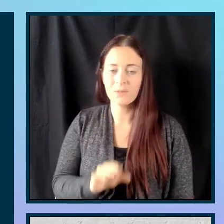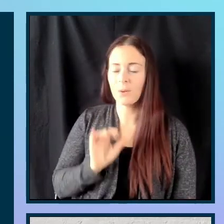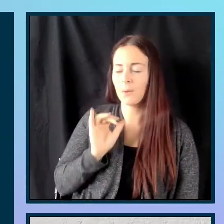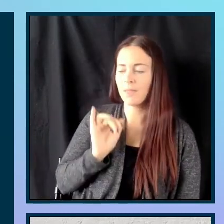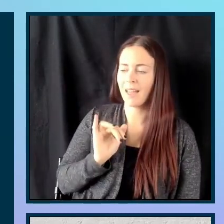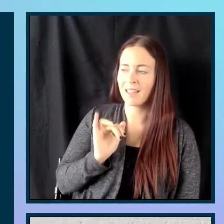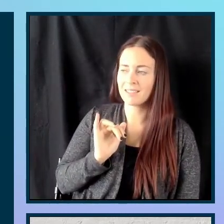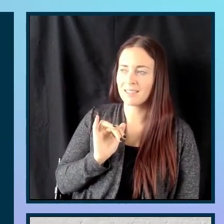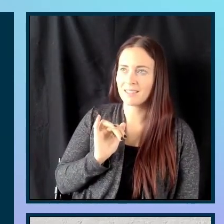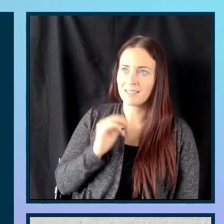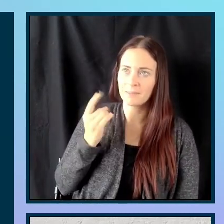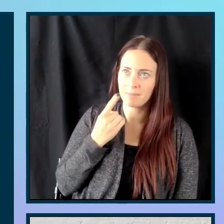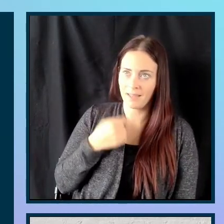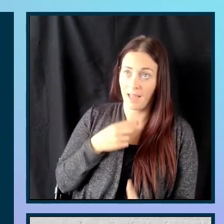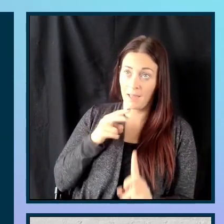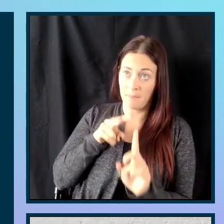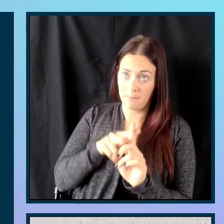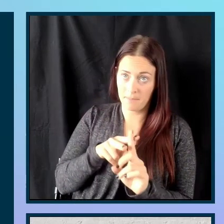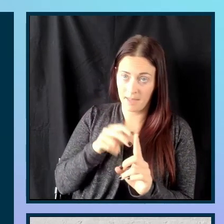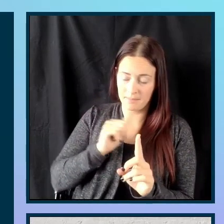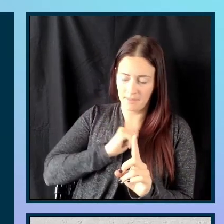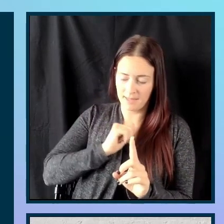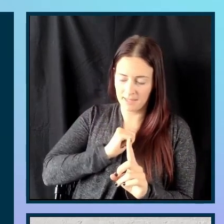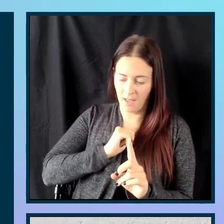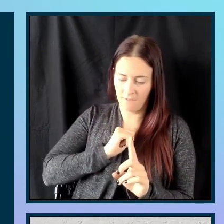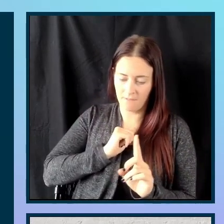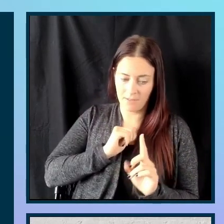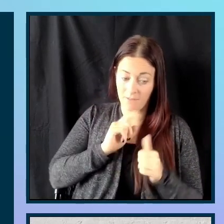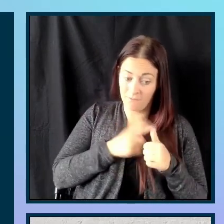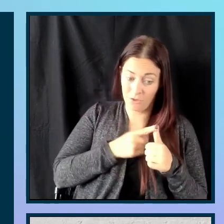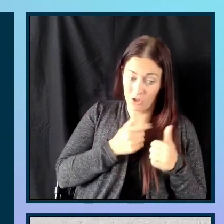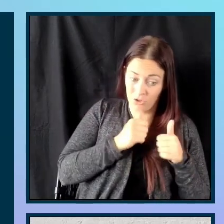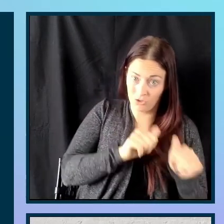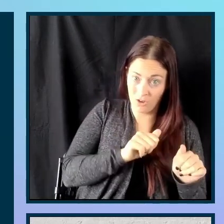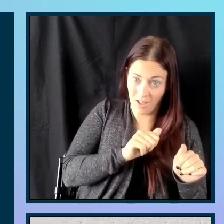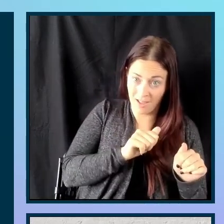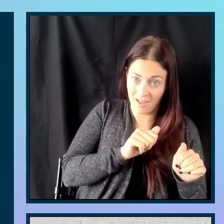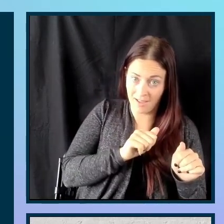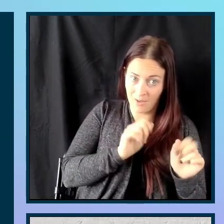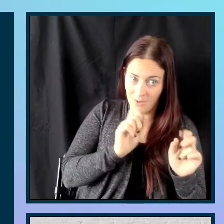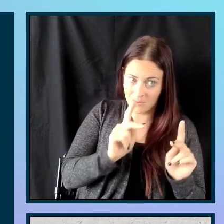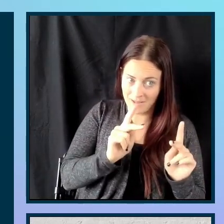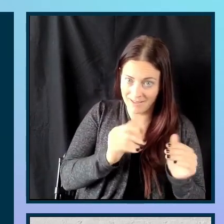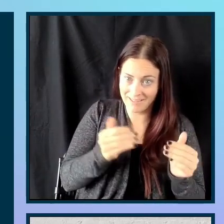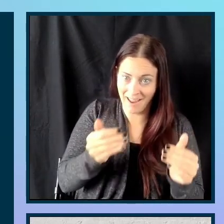which gave me the opportunity to show up at the next one, showing up at the next one, led to the next invite,